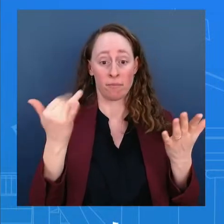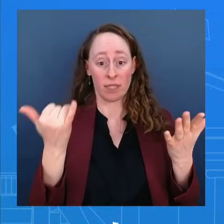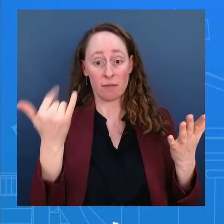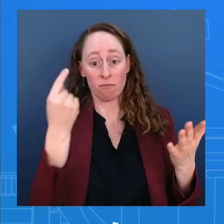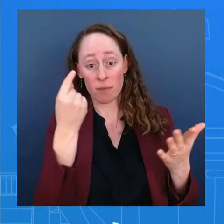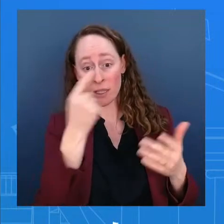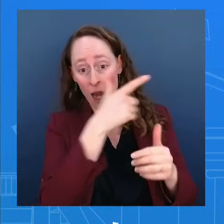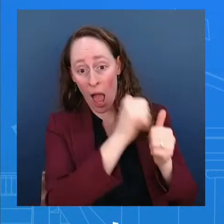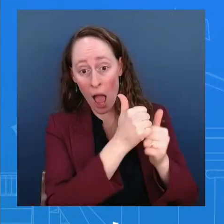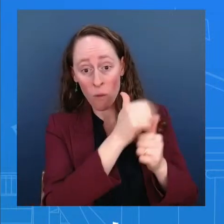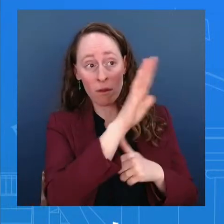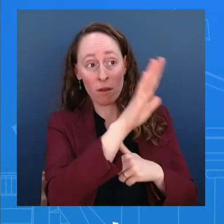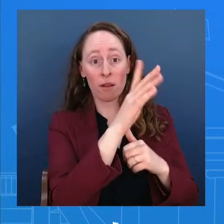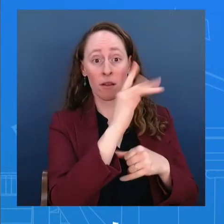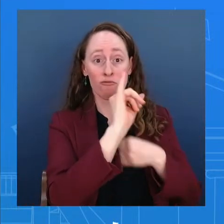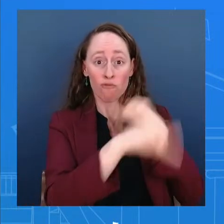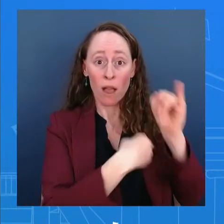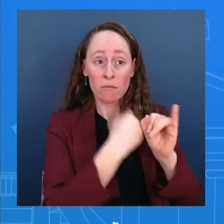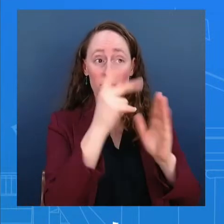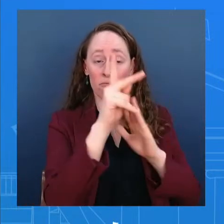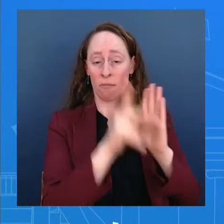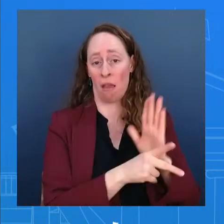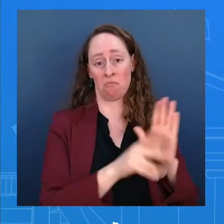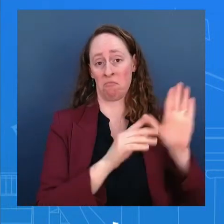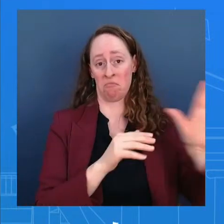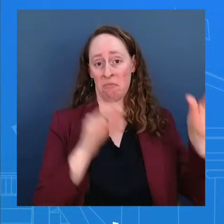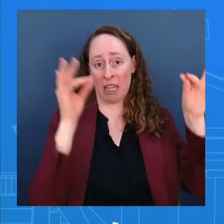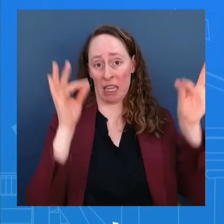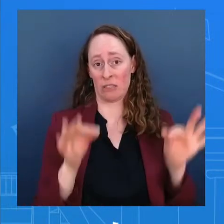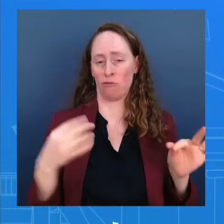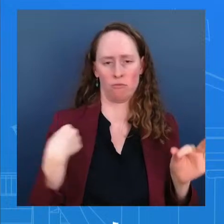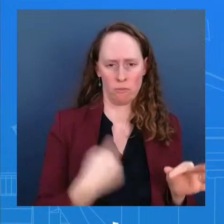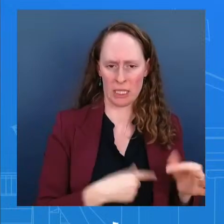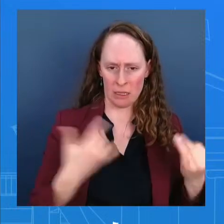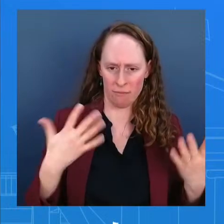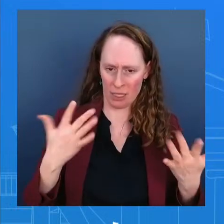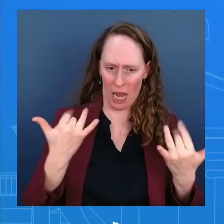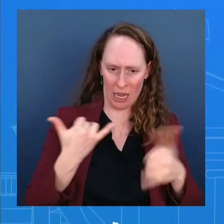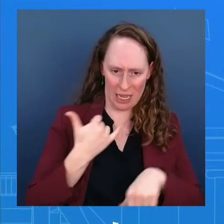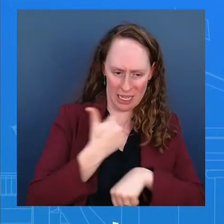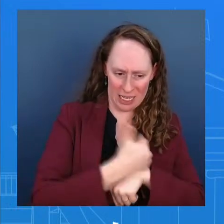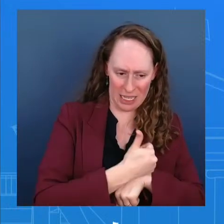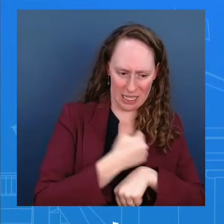where the United States is actually standing with confidence and capacity in the world?